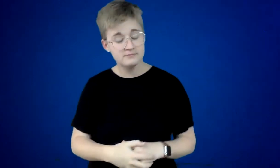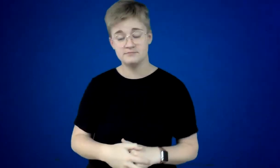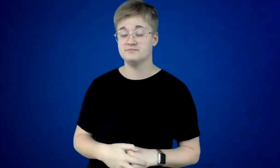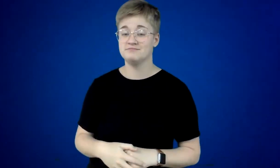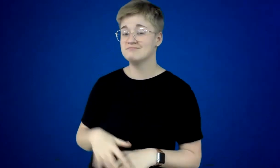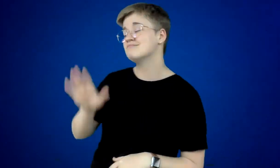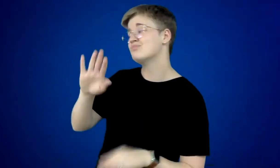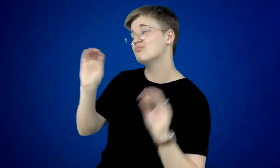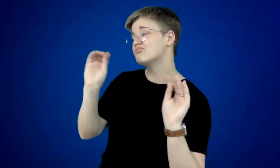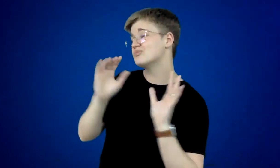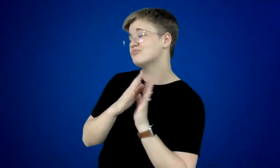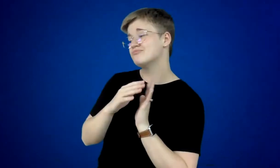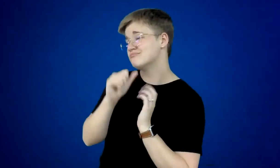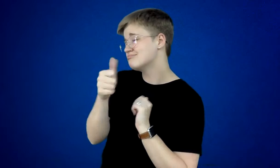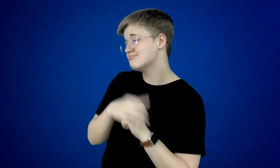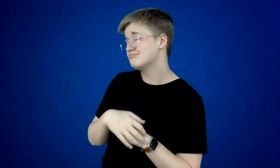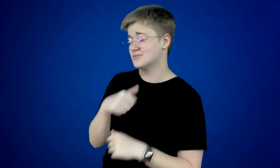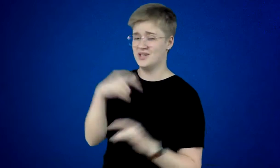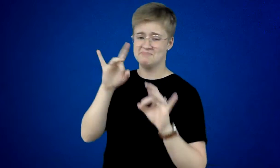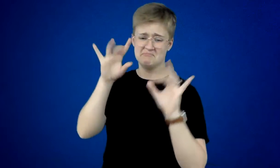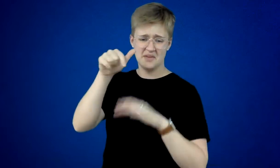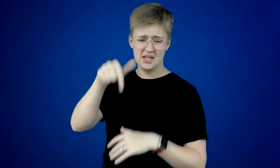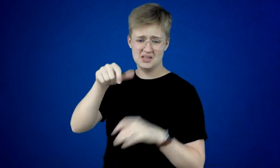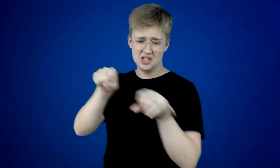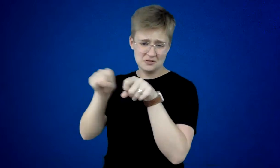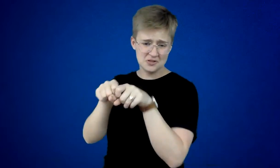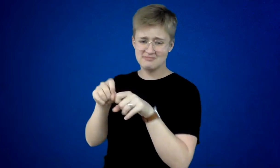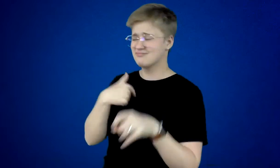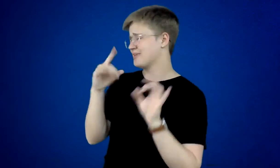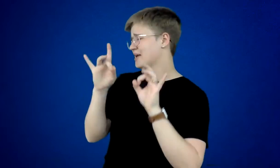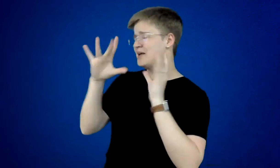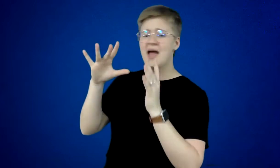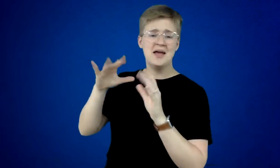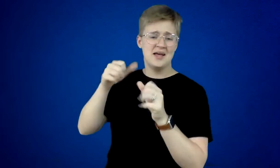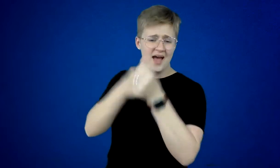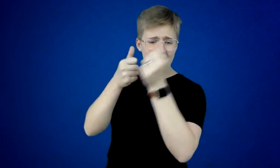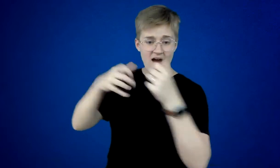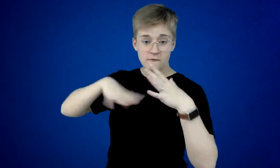“No,” she said, “I hate these shoes. I hate every piece of clothing that my mother makes me wear.